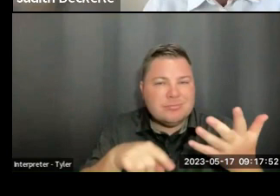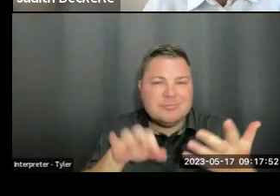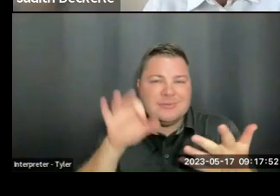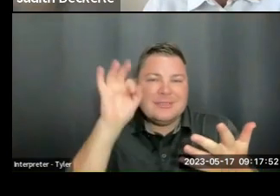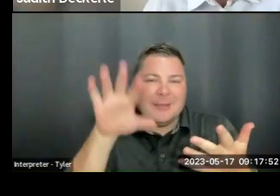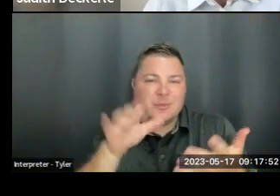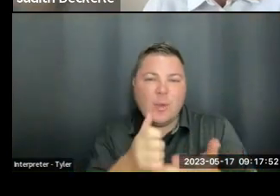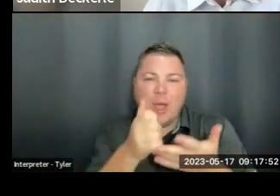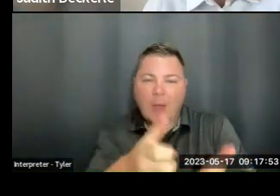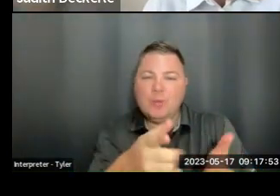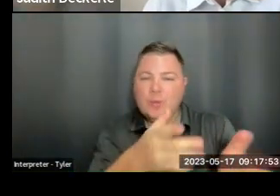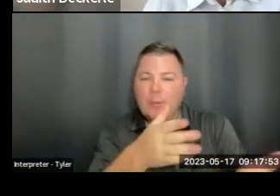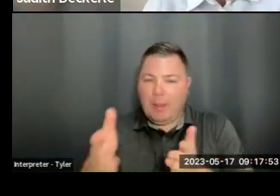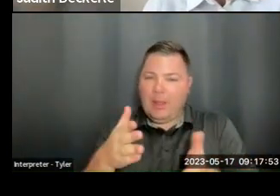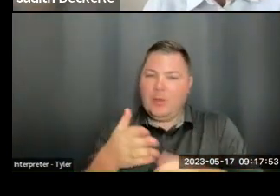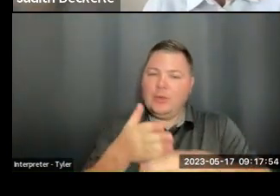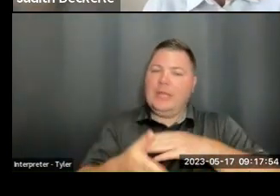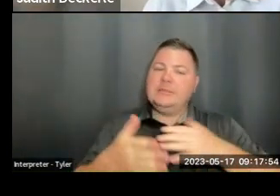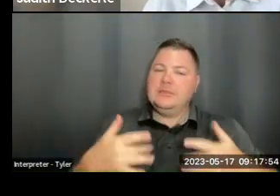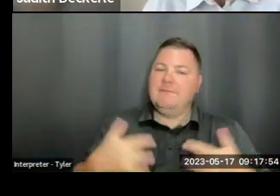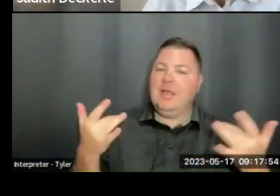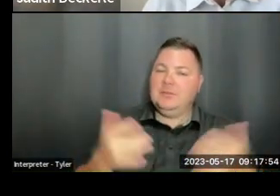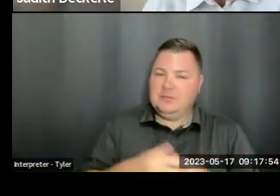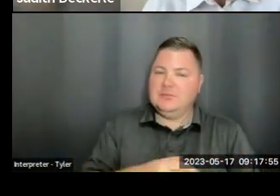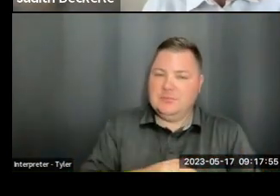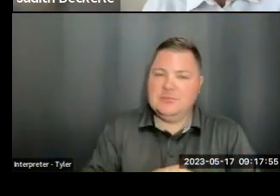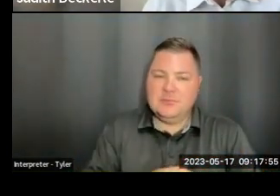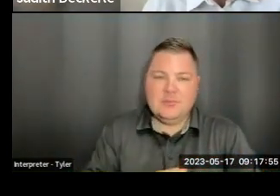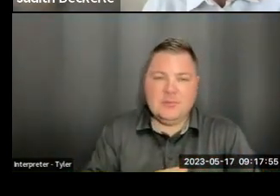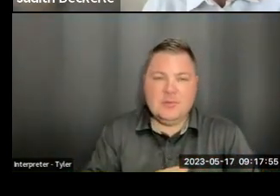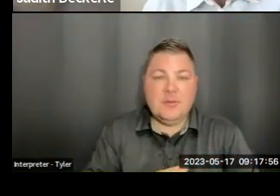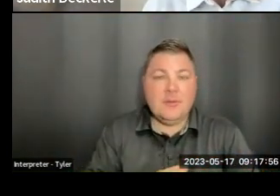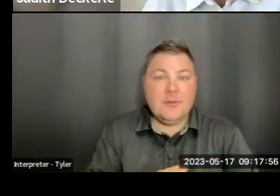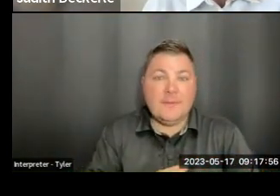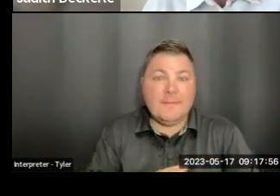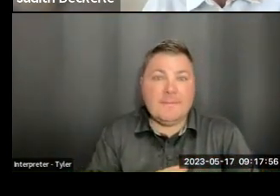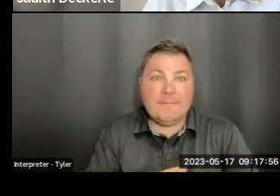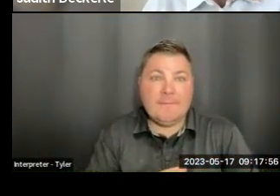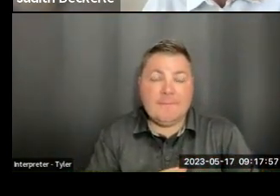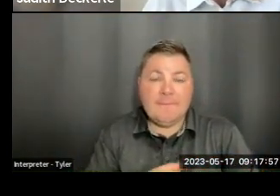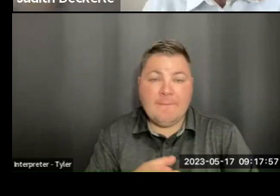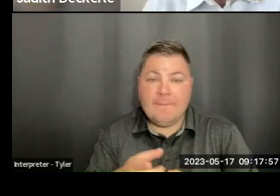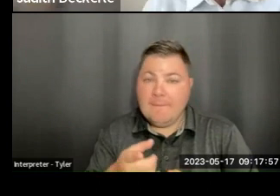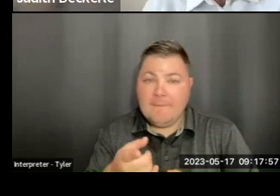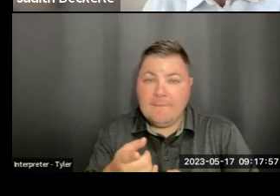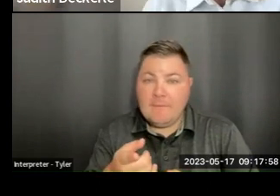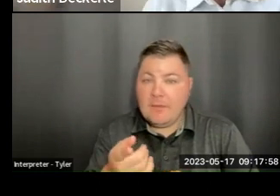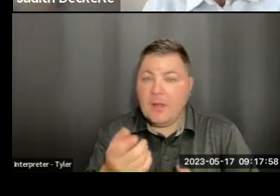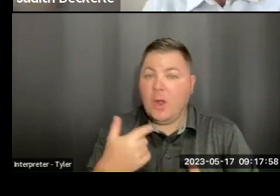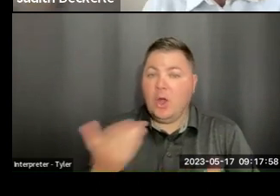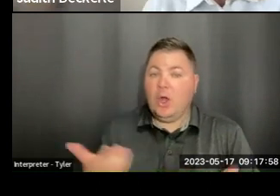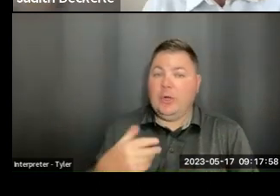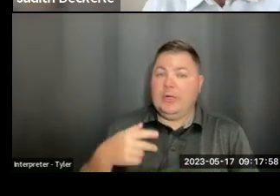to present today. We hope you find the tips helpful in